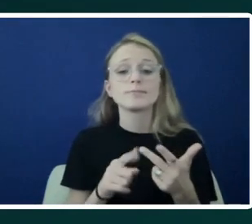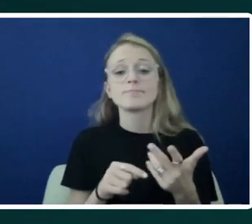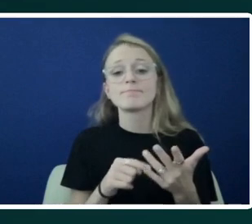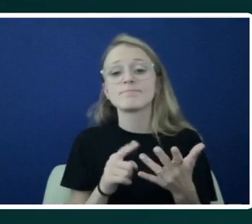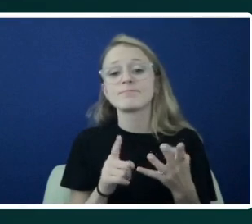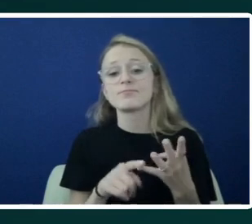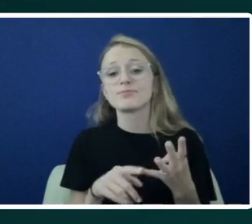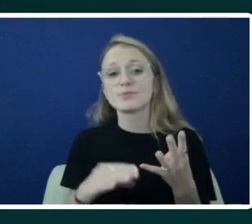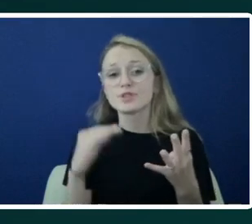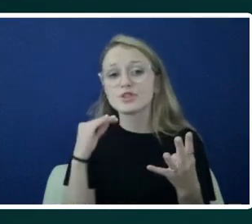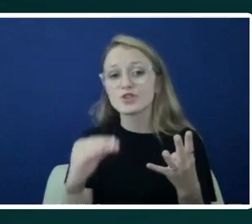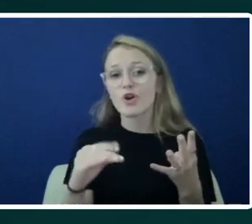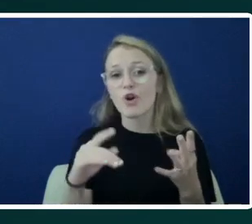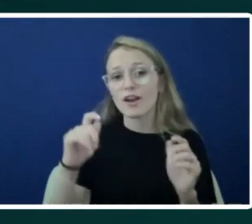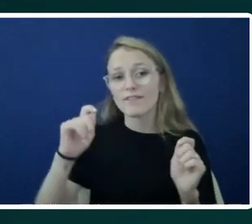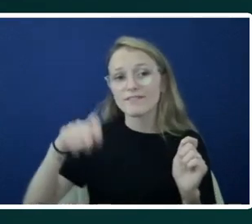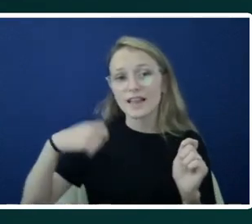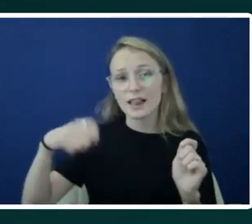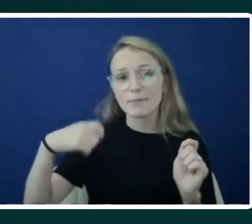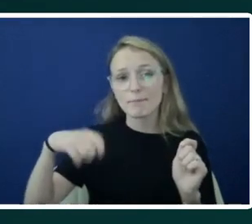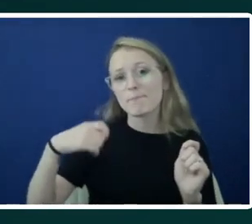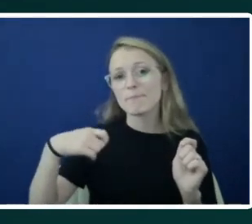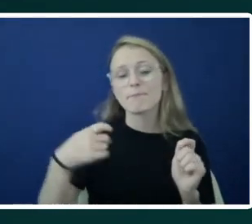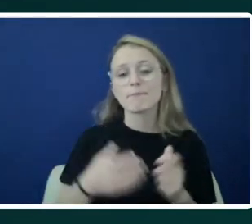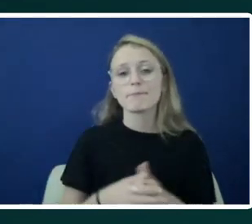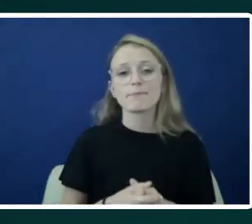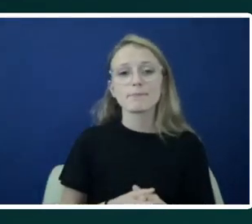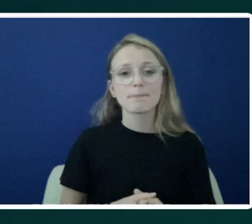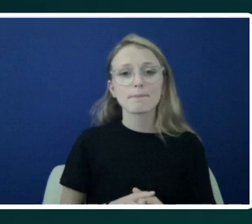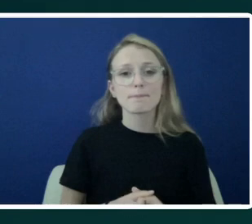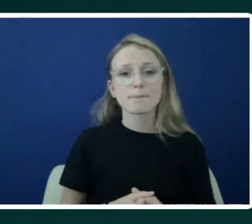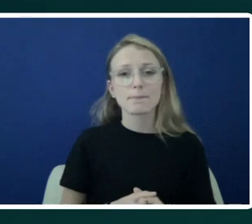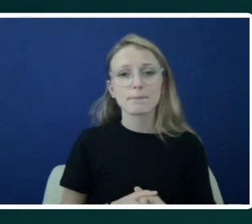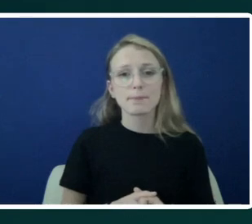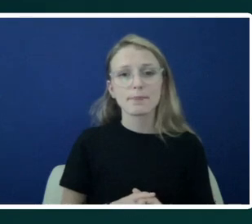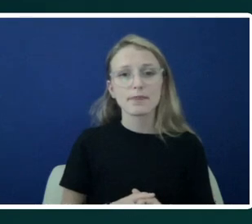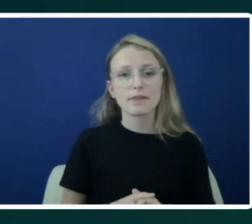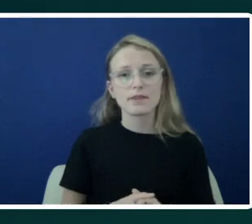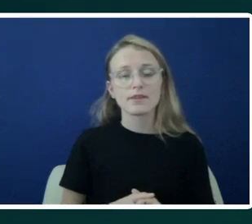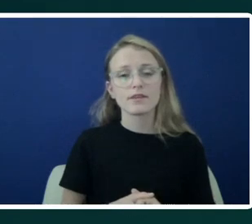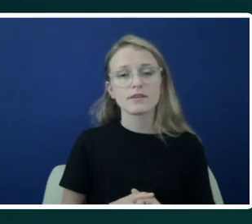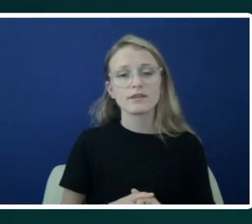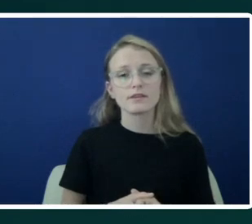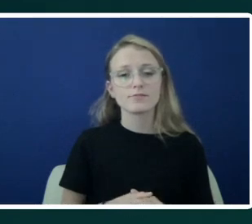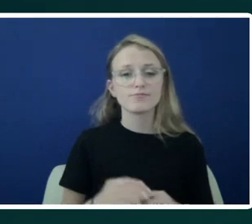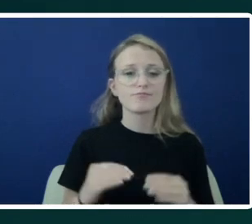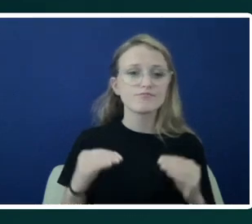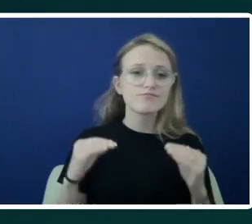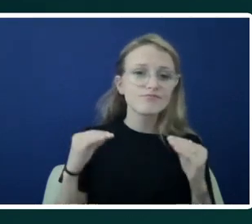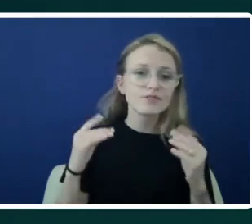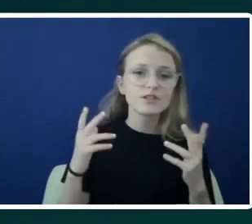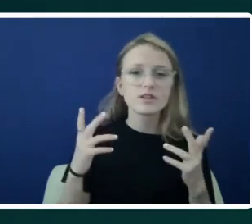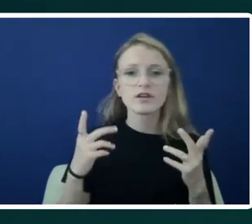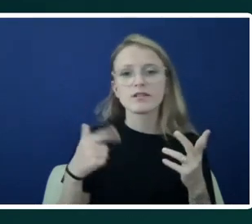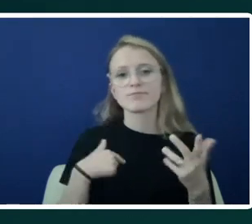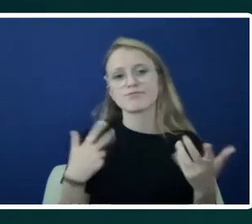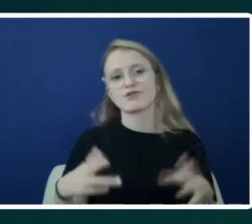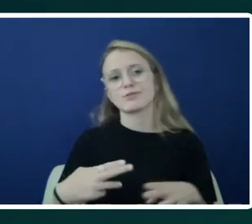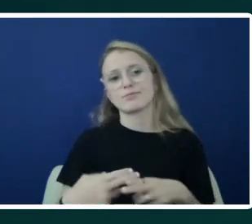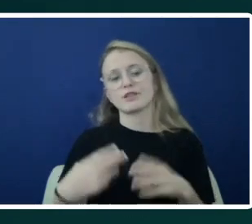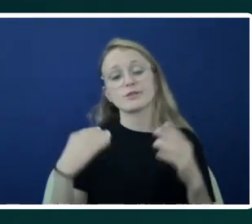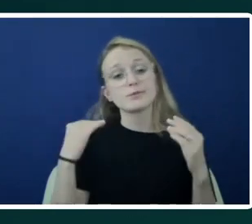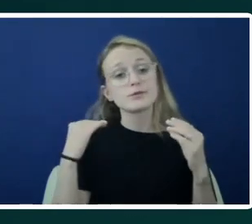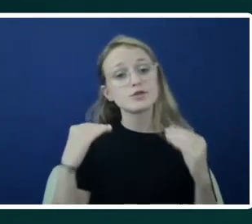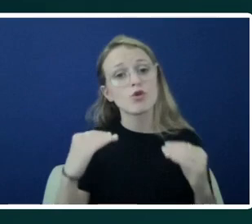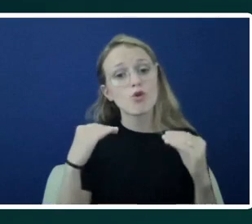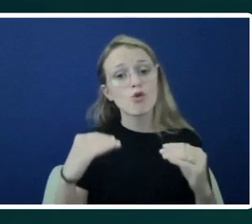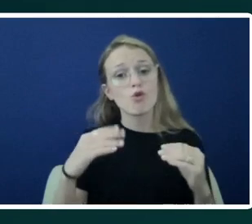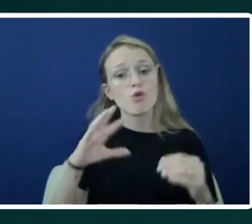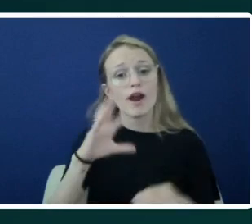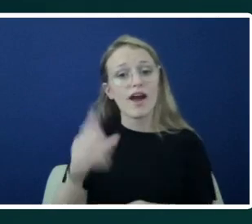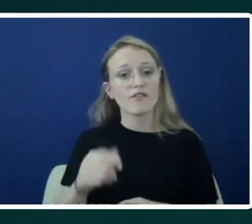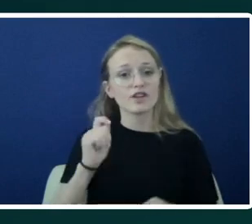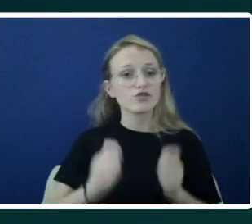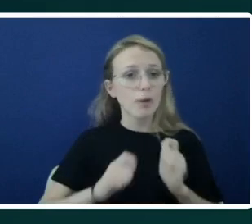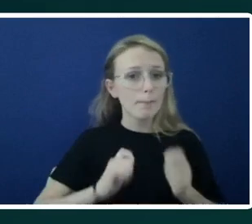filmmaking. They taught, as I mentioned, African drum and dance, particularly under the leadership